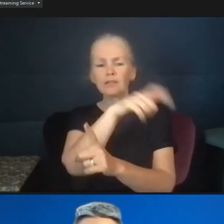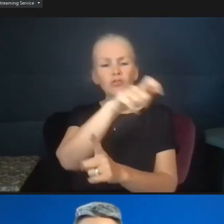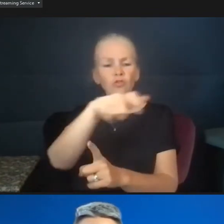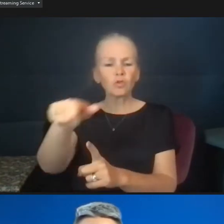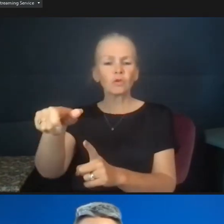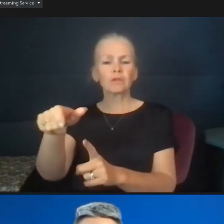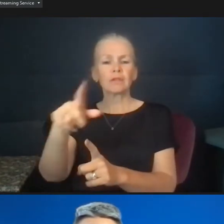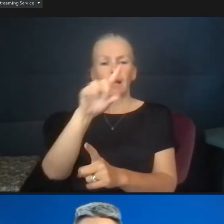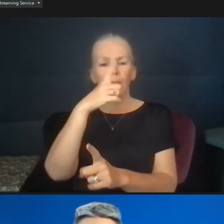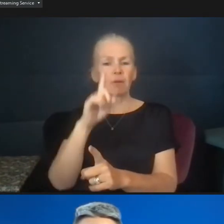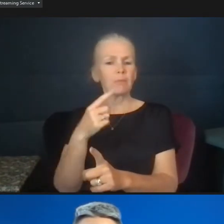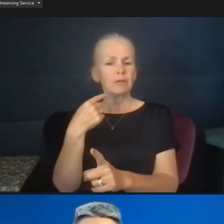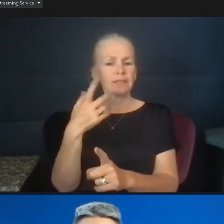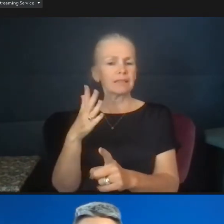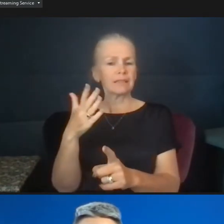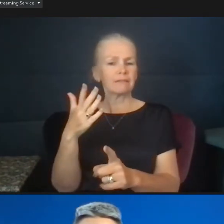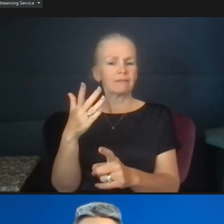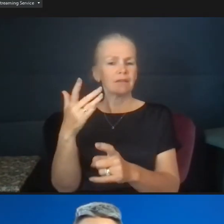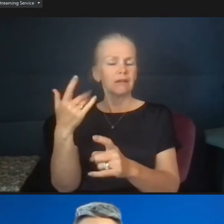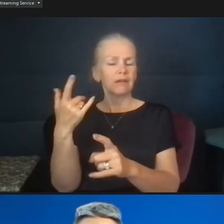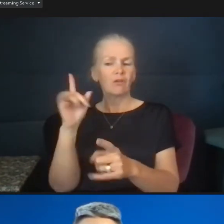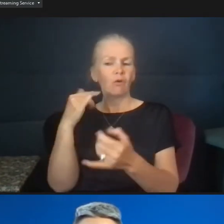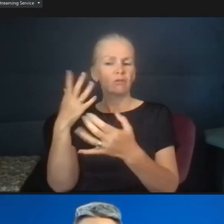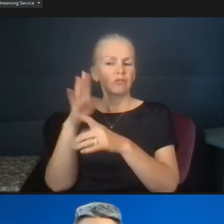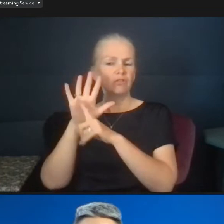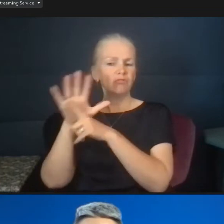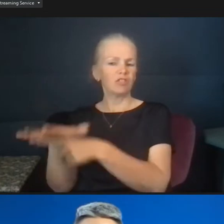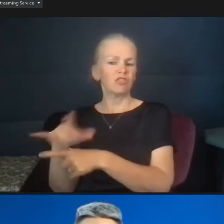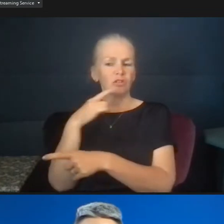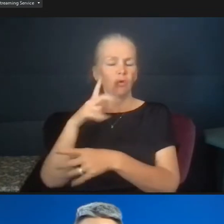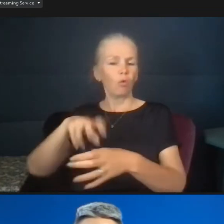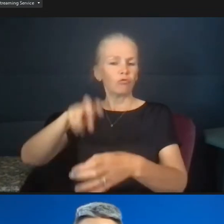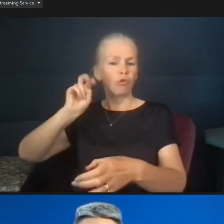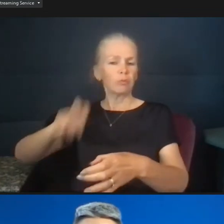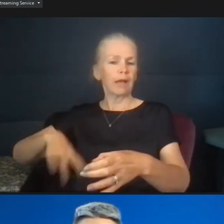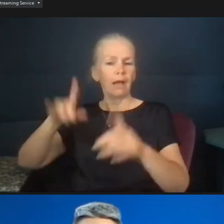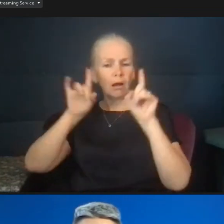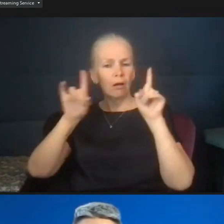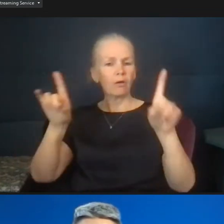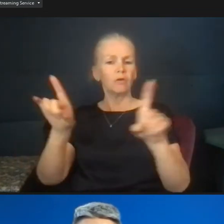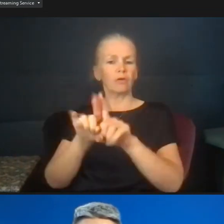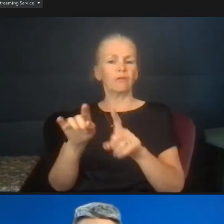that didn't get in the people that it turned down, that dropped out and finding out why.